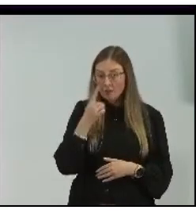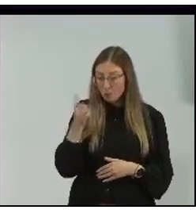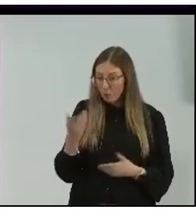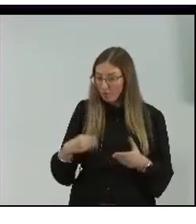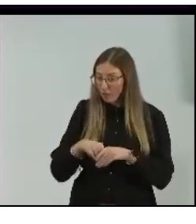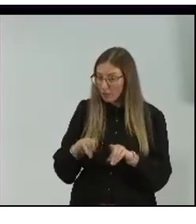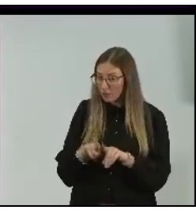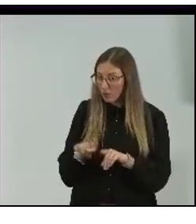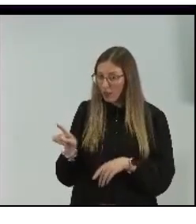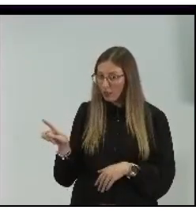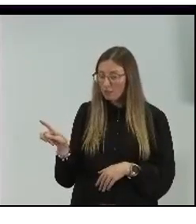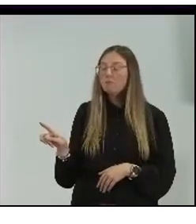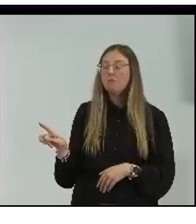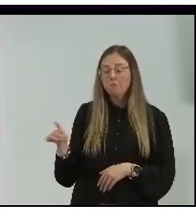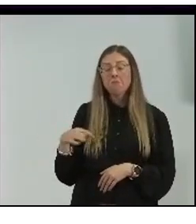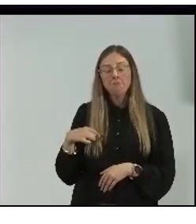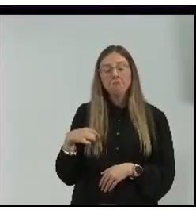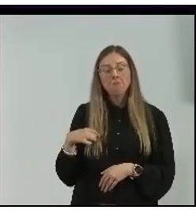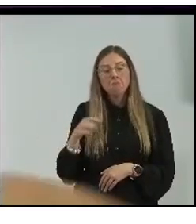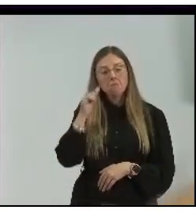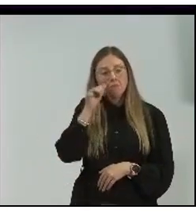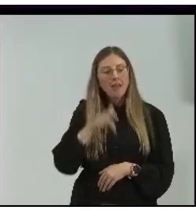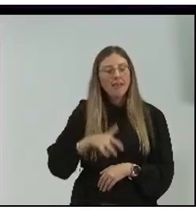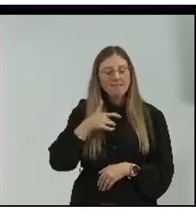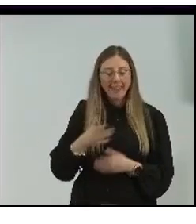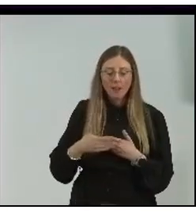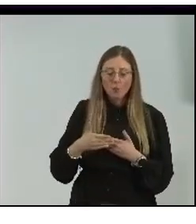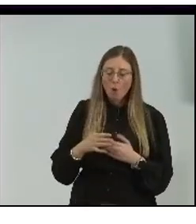Yeah, I think that there, there needs to be more work done to bring back